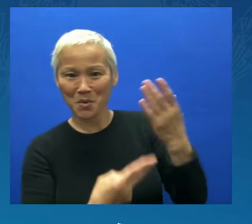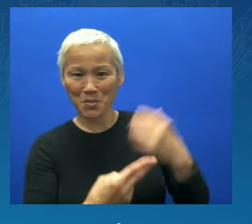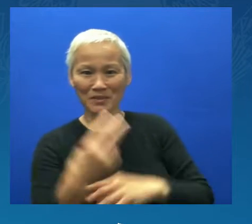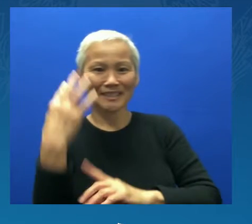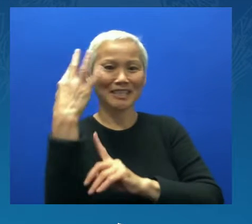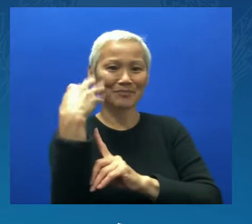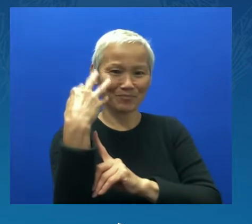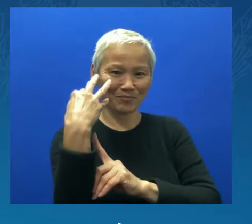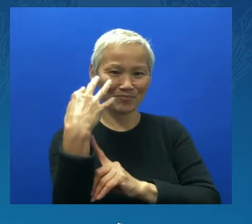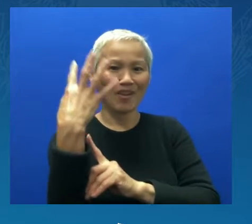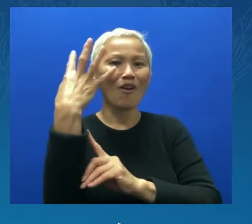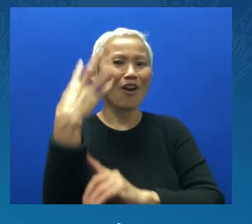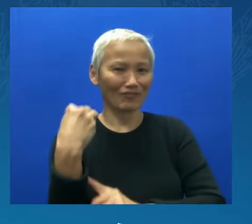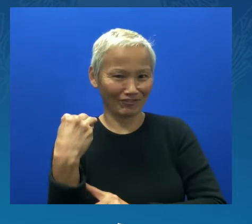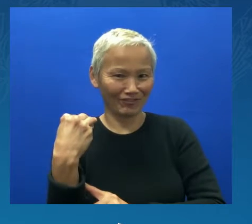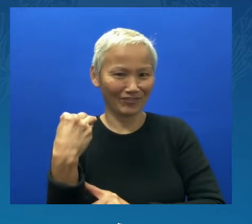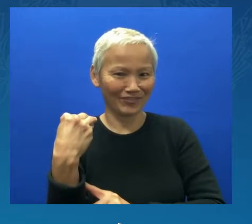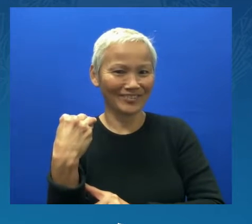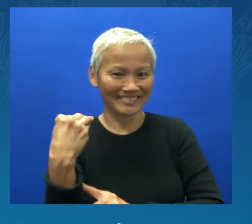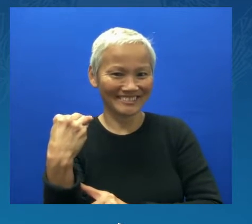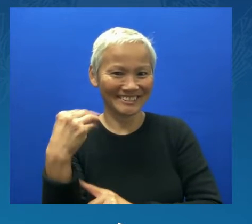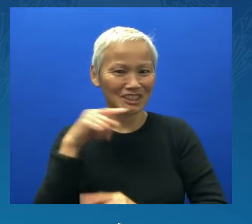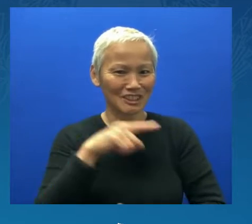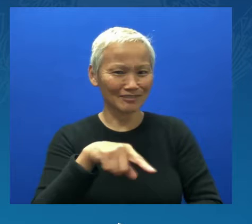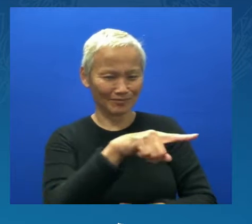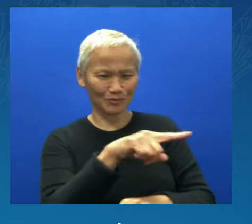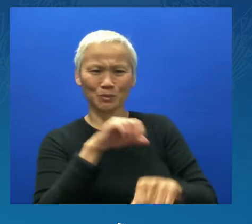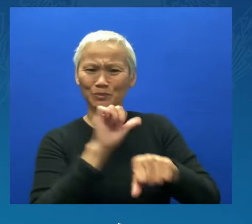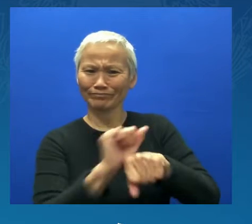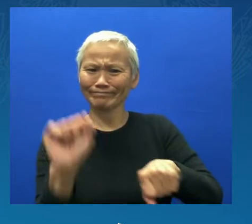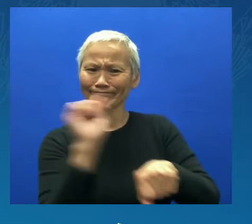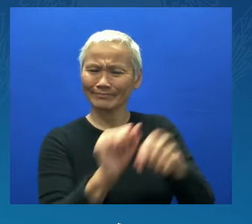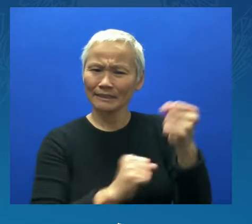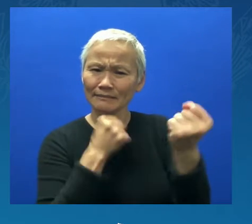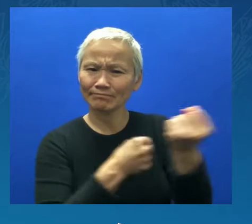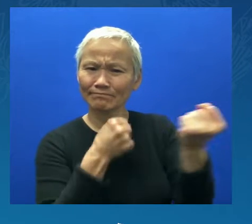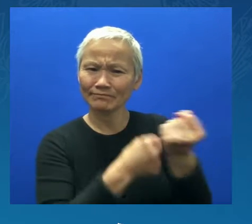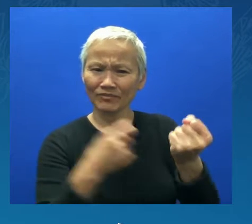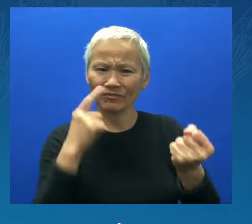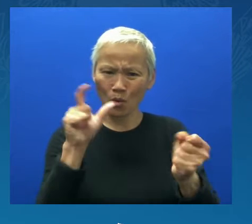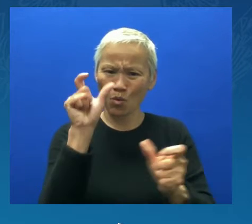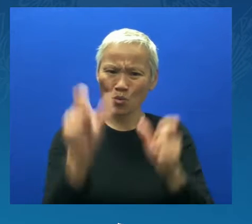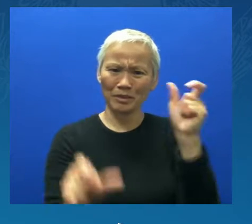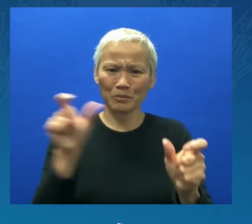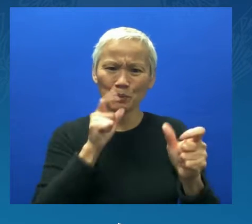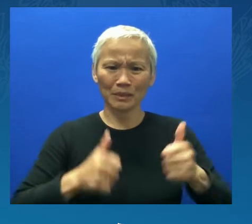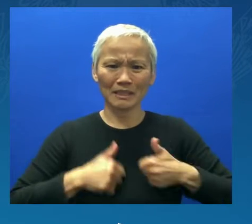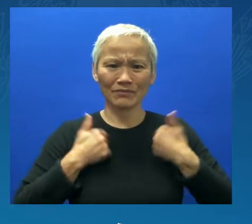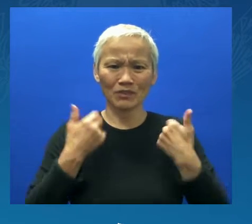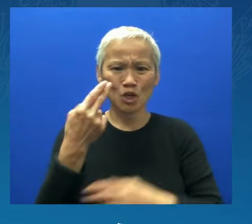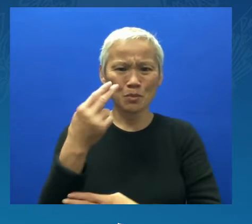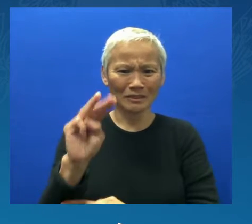for the people of New Mexico -- always. Always. An extraordinary leader.